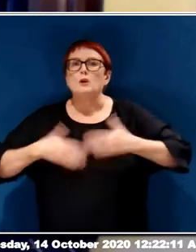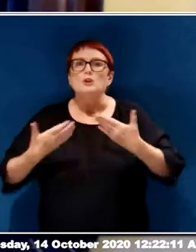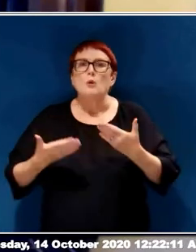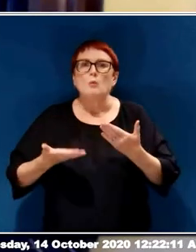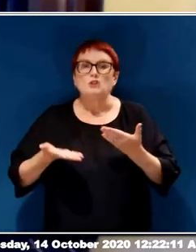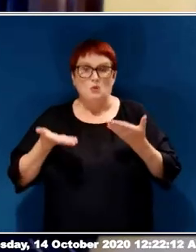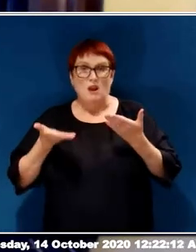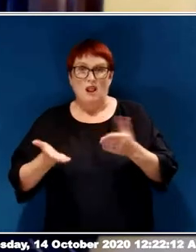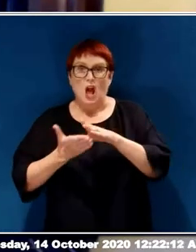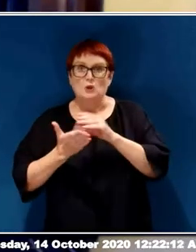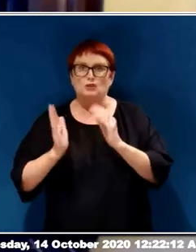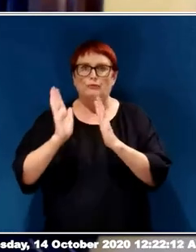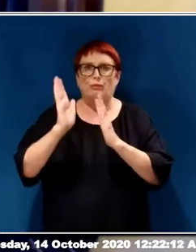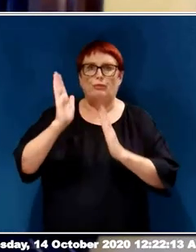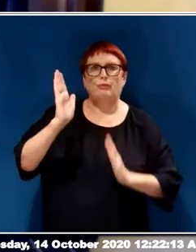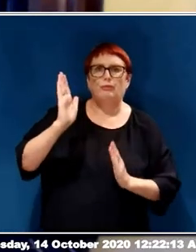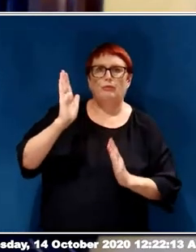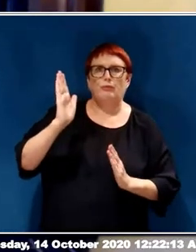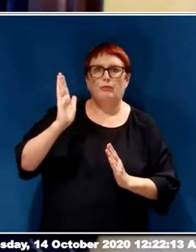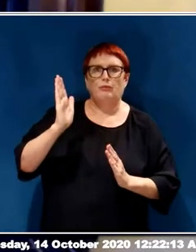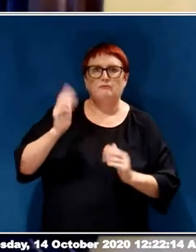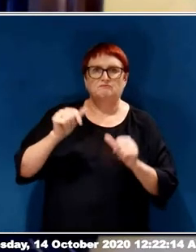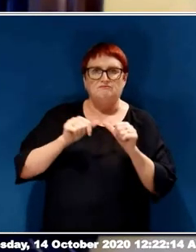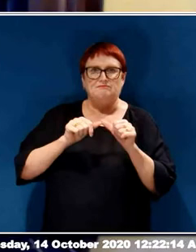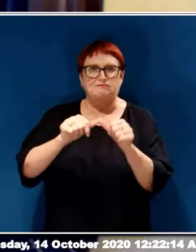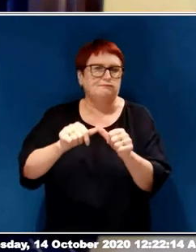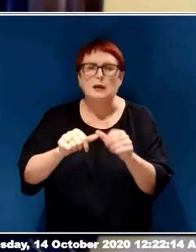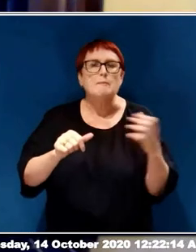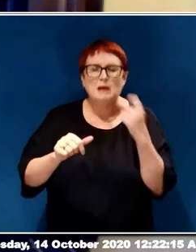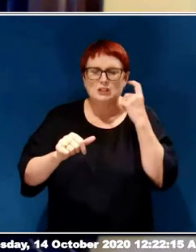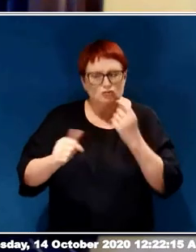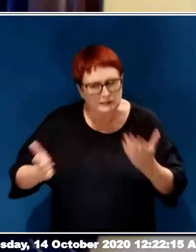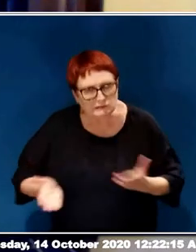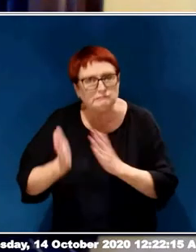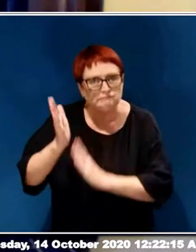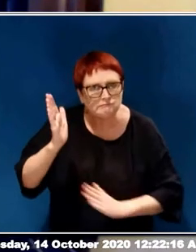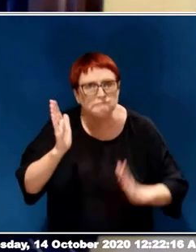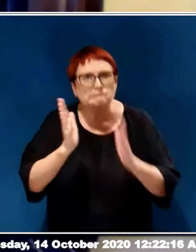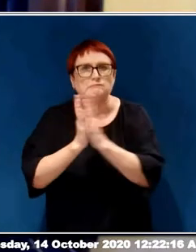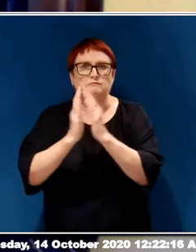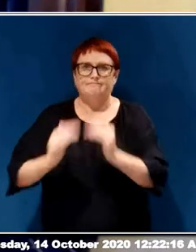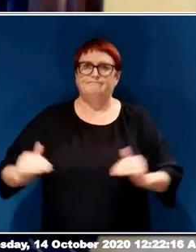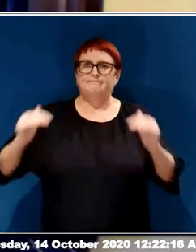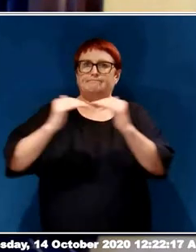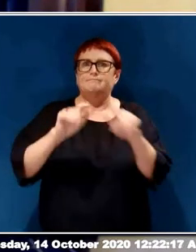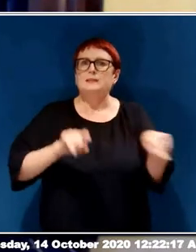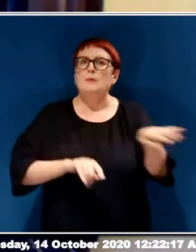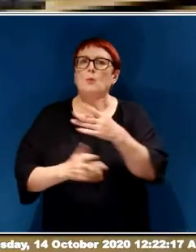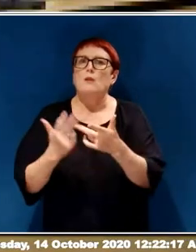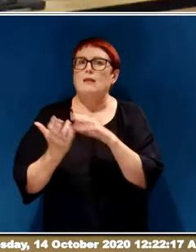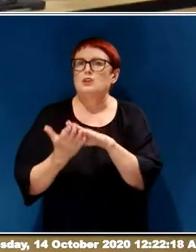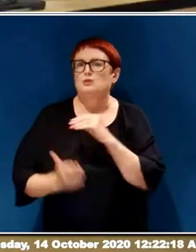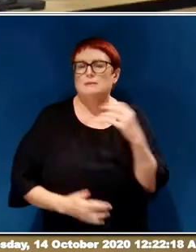Thank you. Let's turn to the word "modification". What do you mean by that?